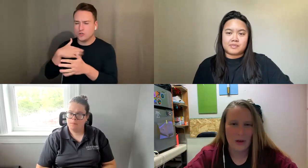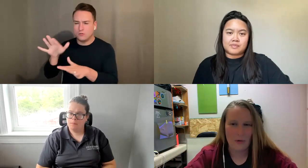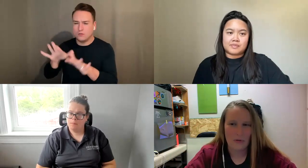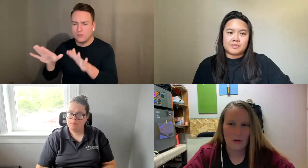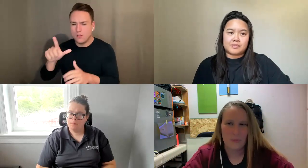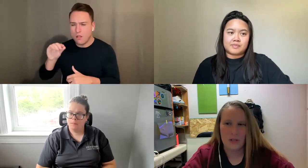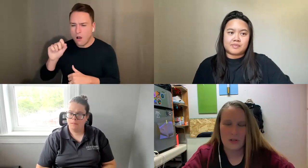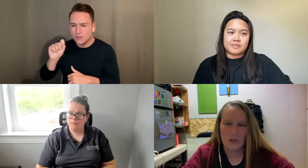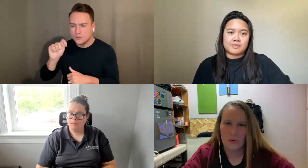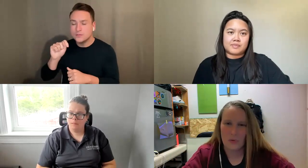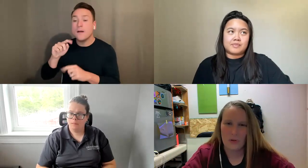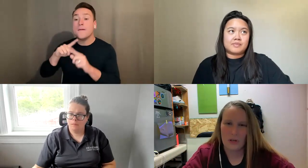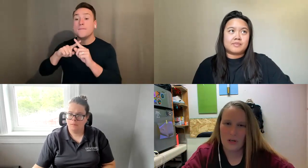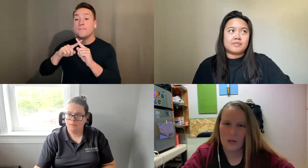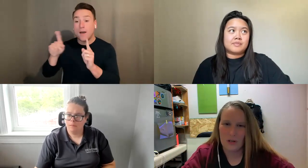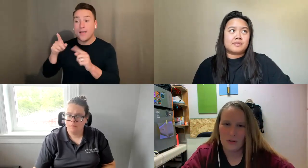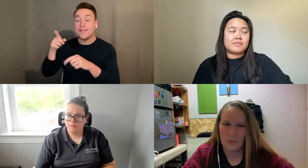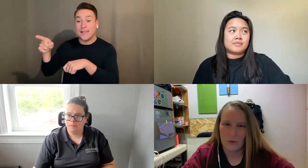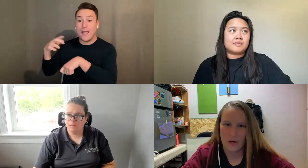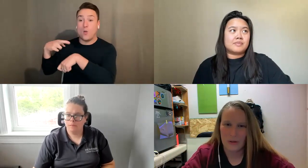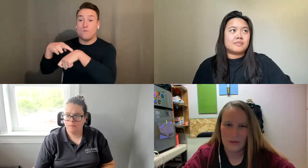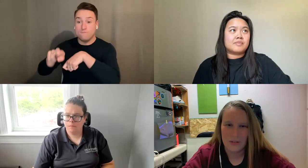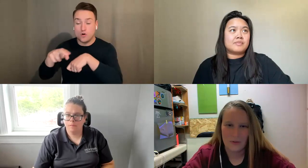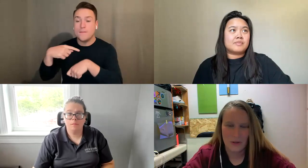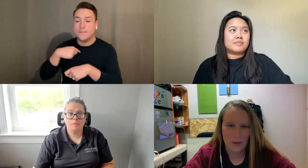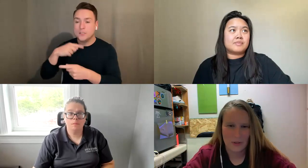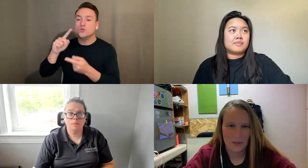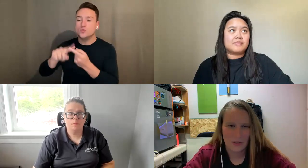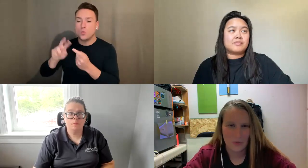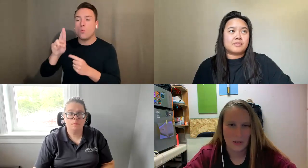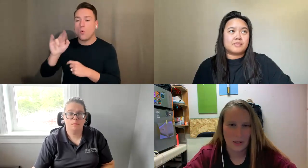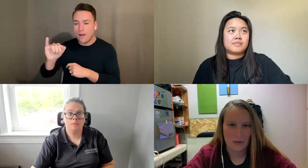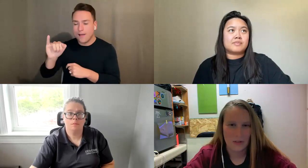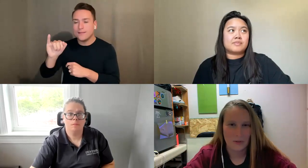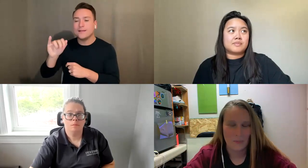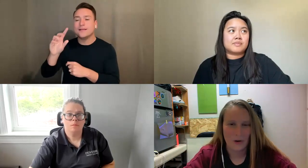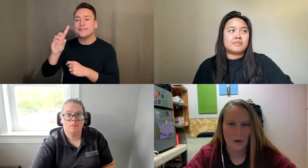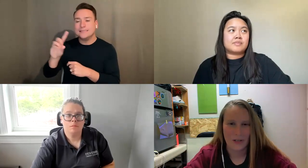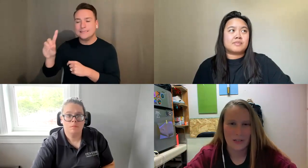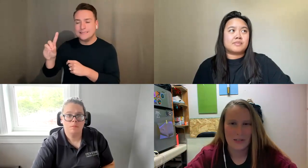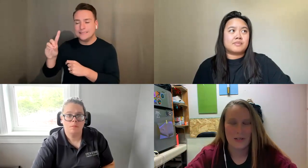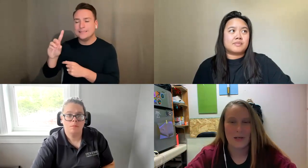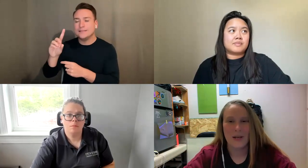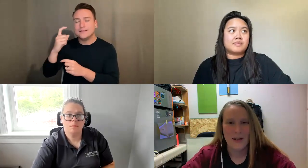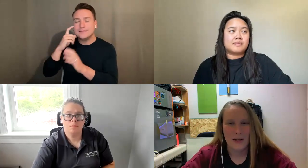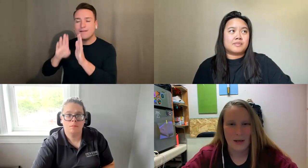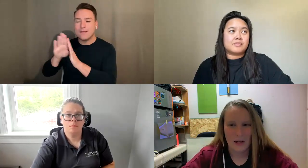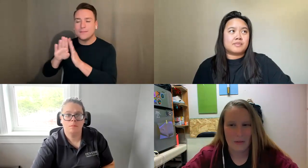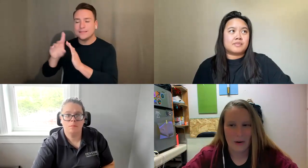But they referred me to the Rhode Island developmental disability council, the RIDDC.